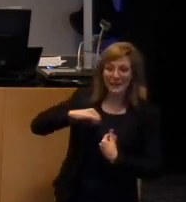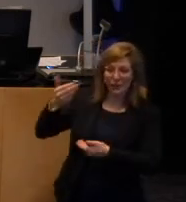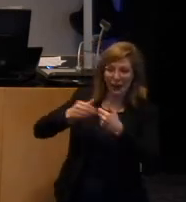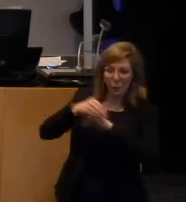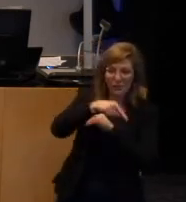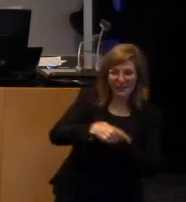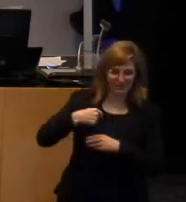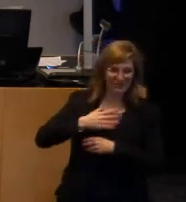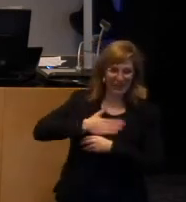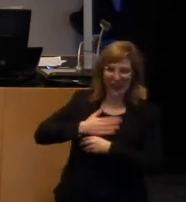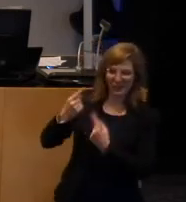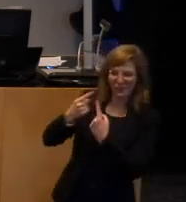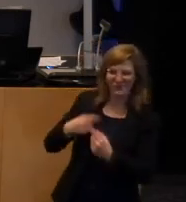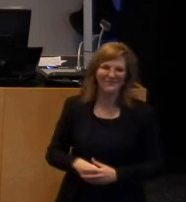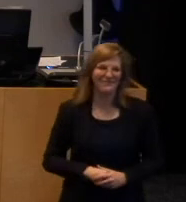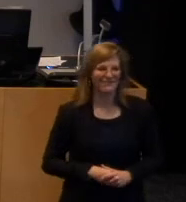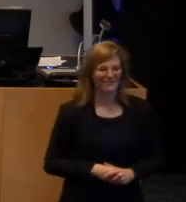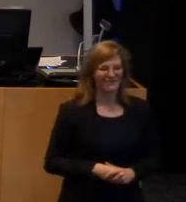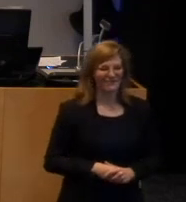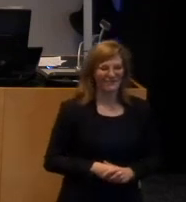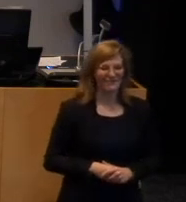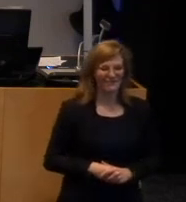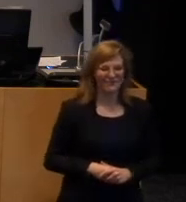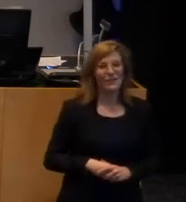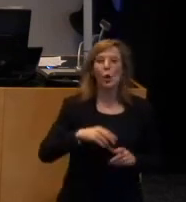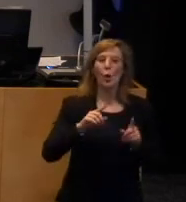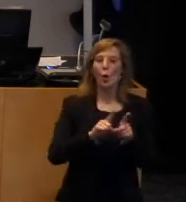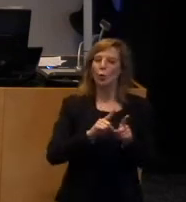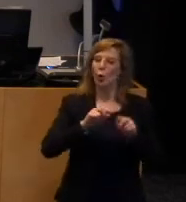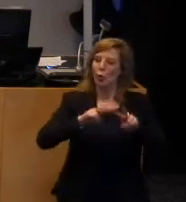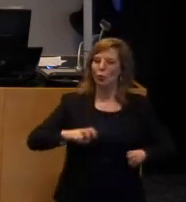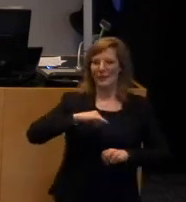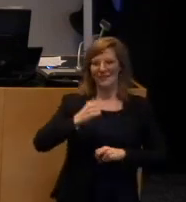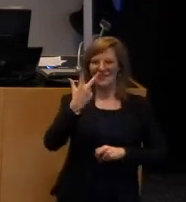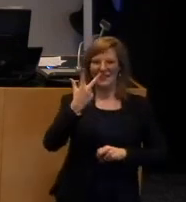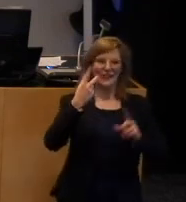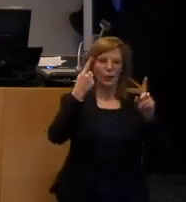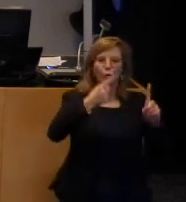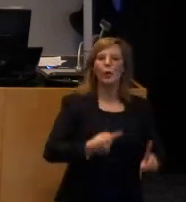Now, the three aims the study set itself out to achieve are also the three main contributions of the research.